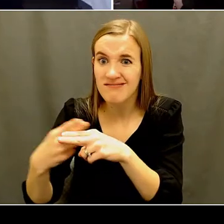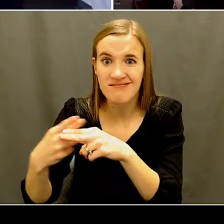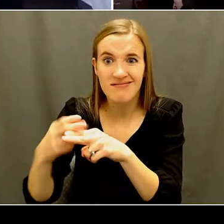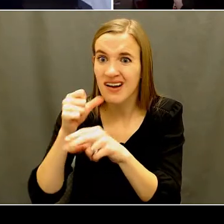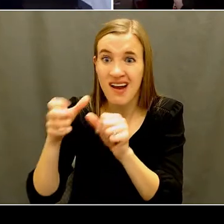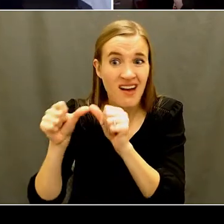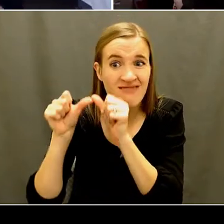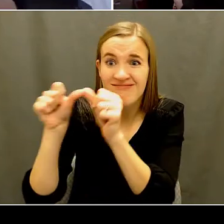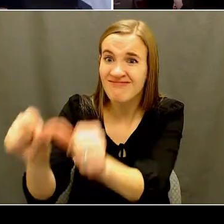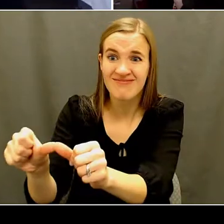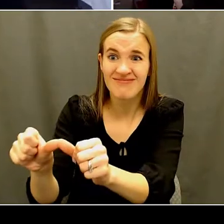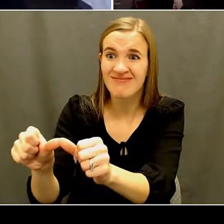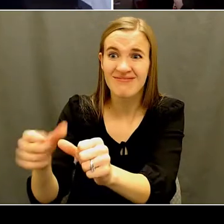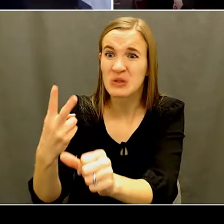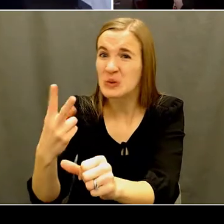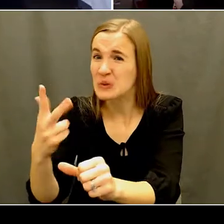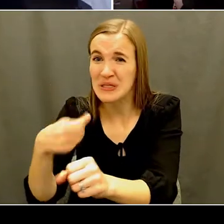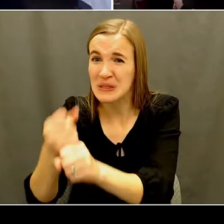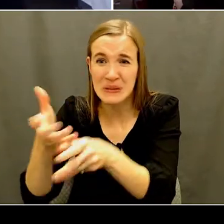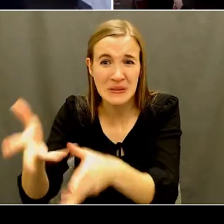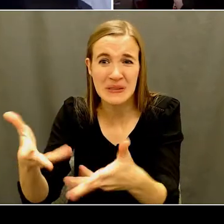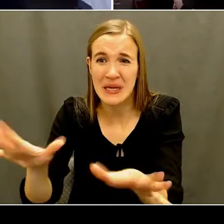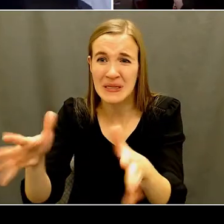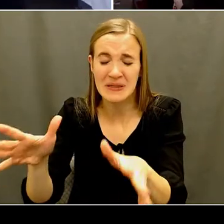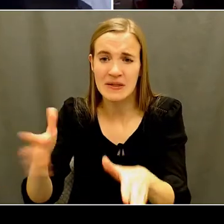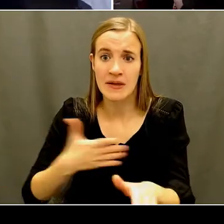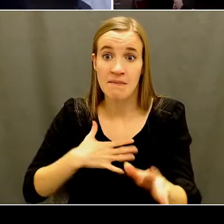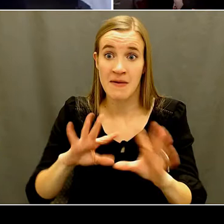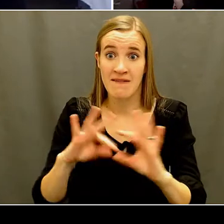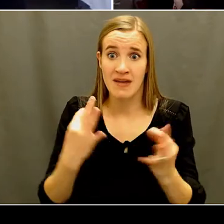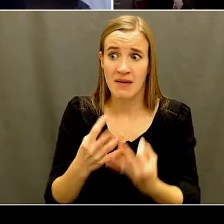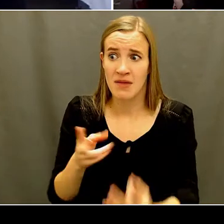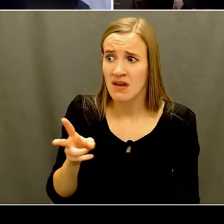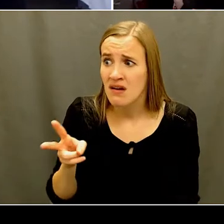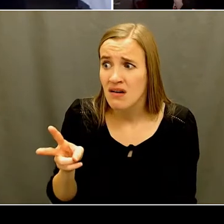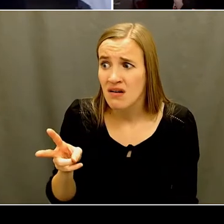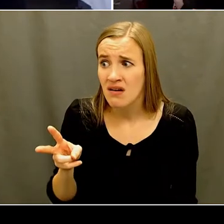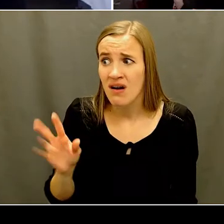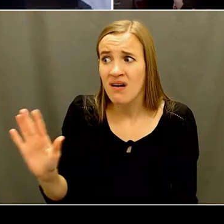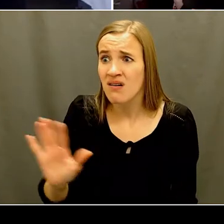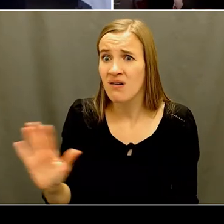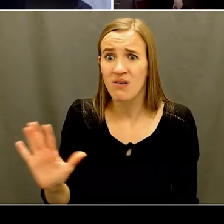where you will be scrambling to look for a job in less than two years. Um, and I